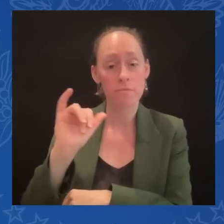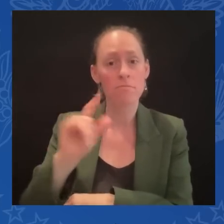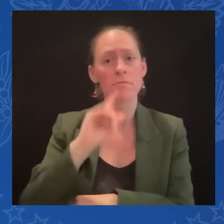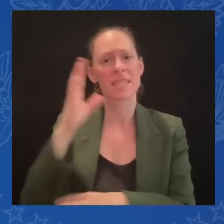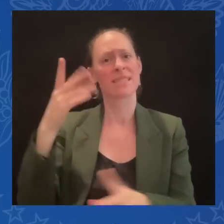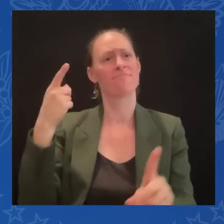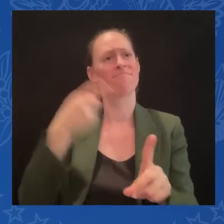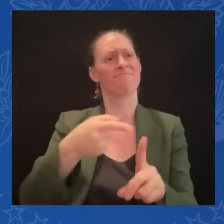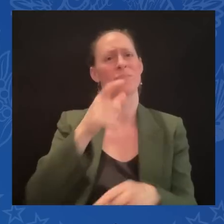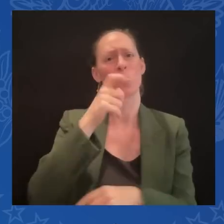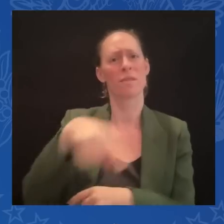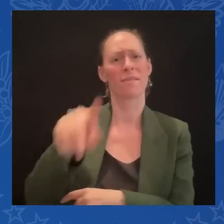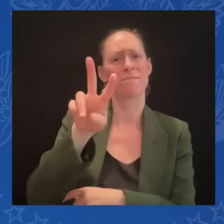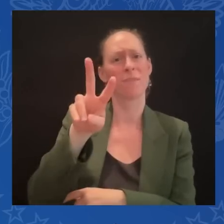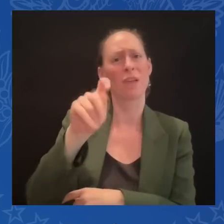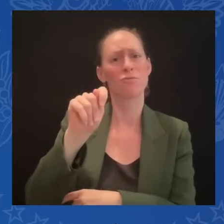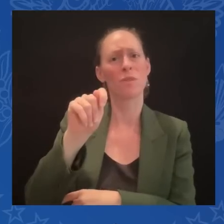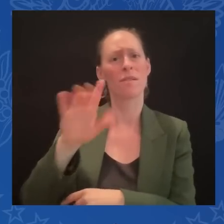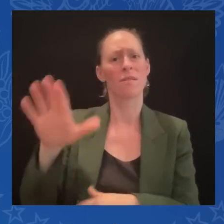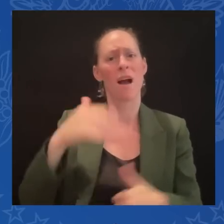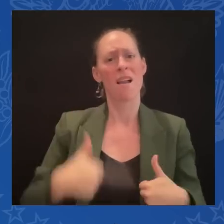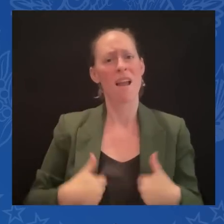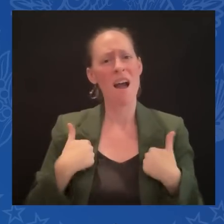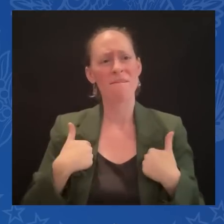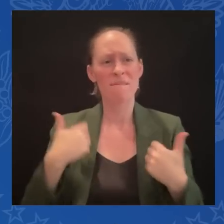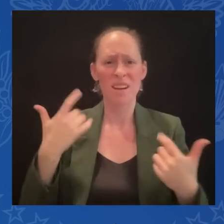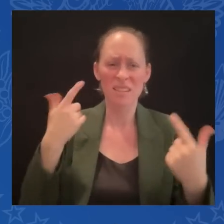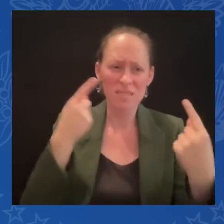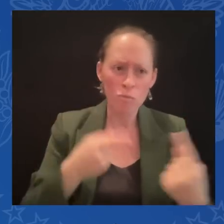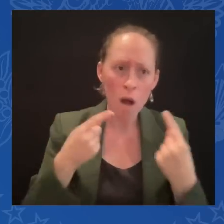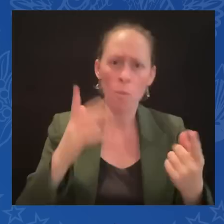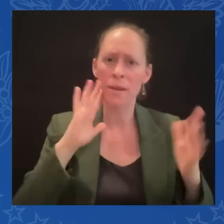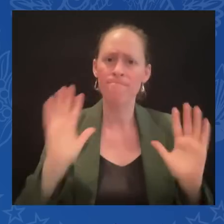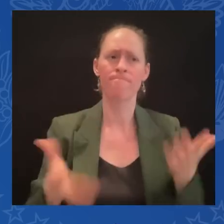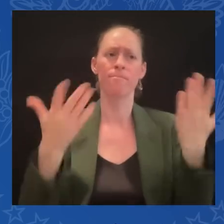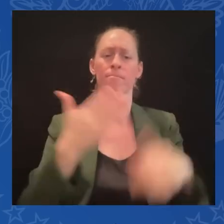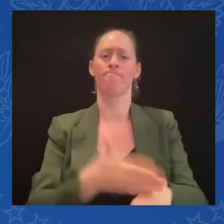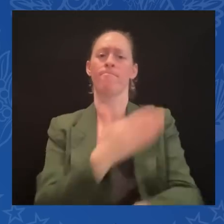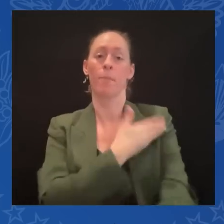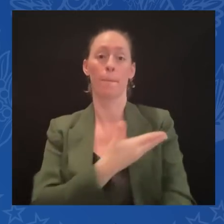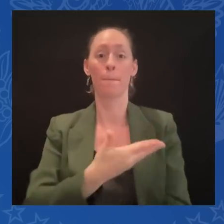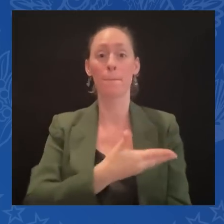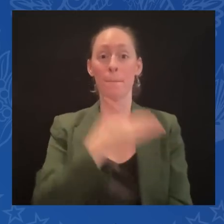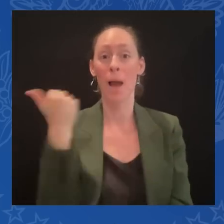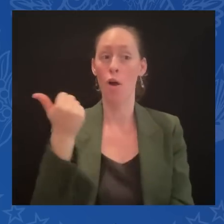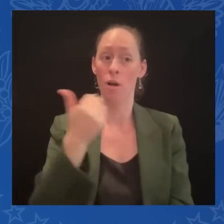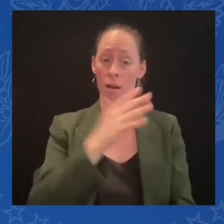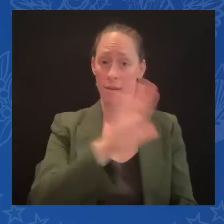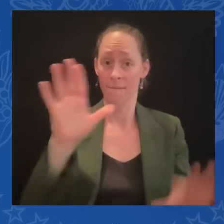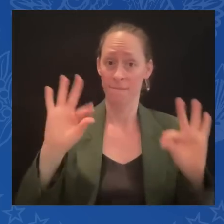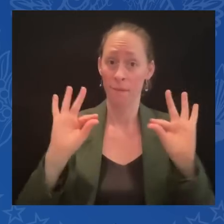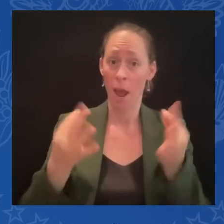And none of my South Carolina colleagues voted for any of them,